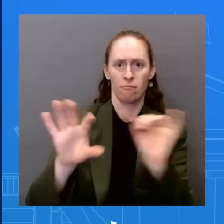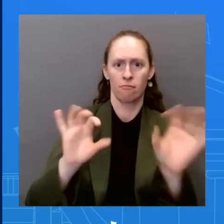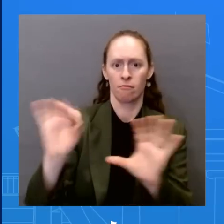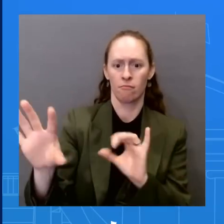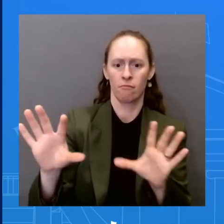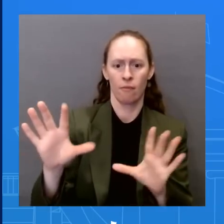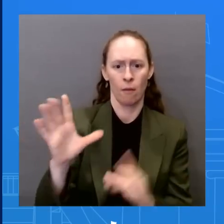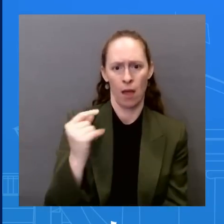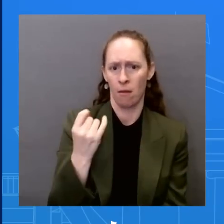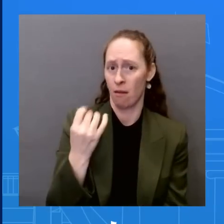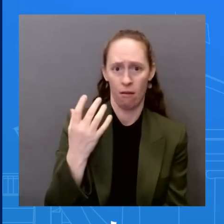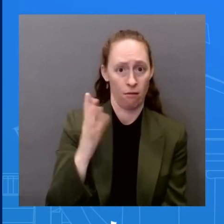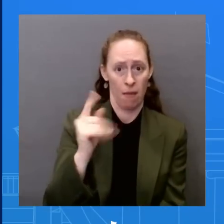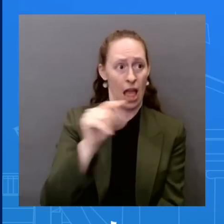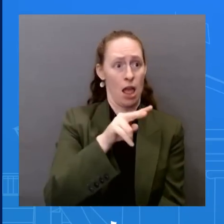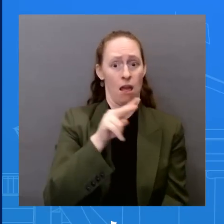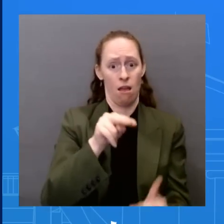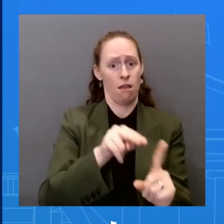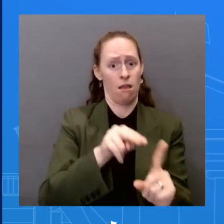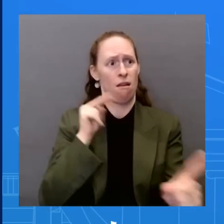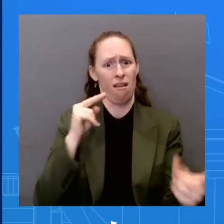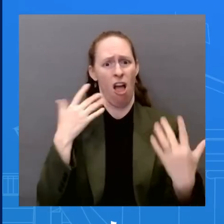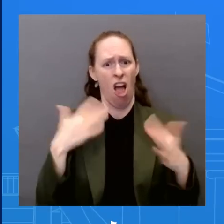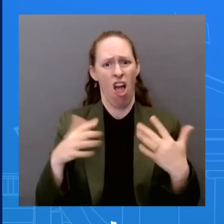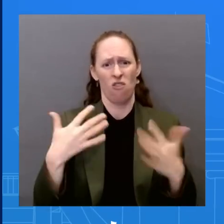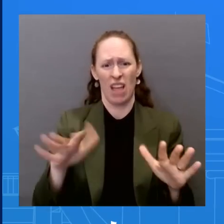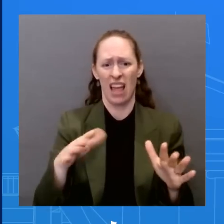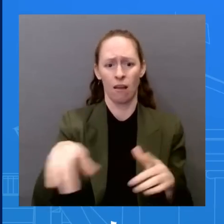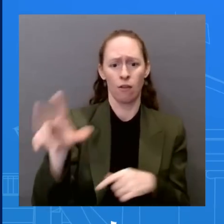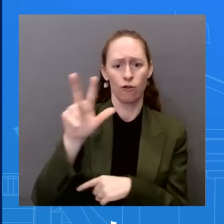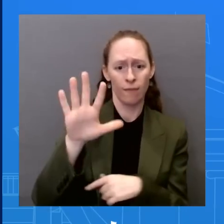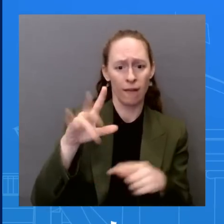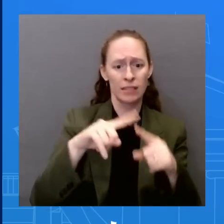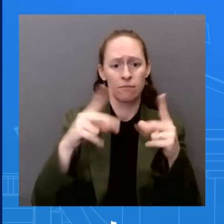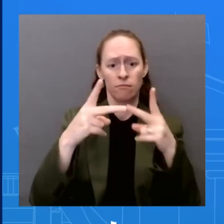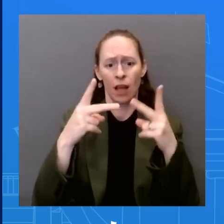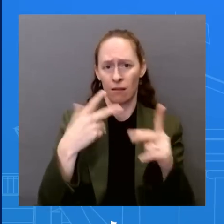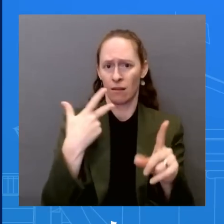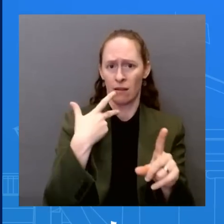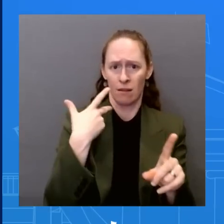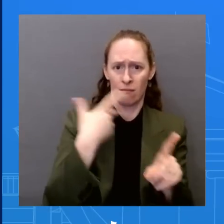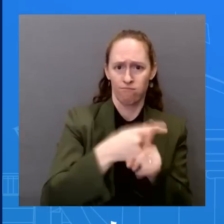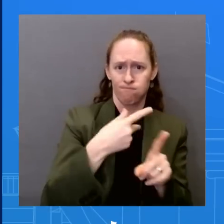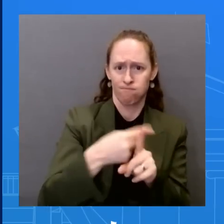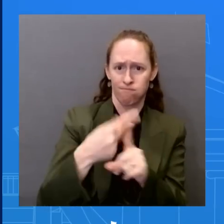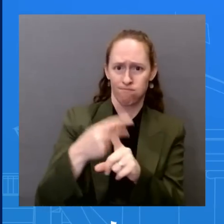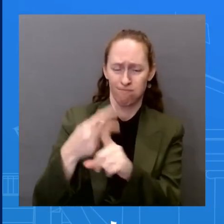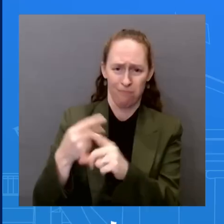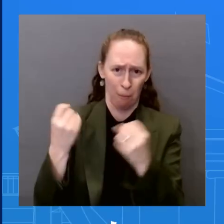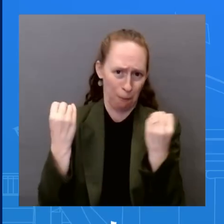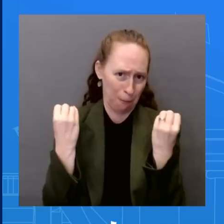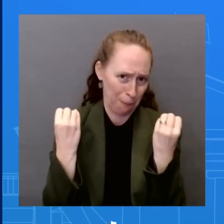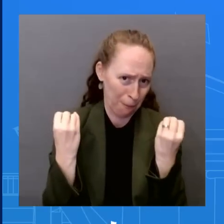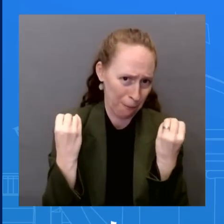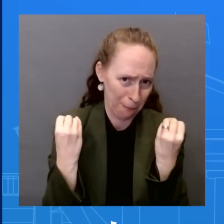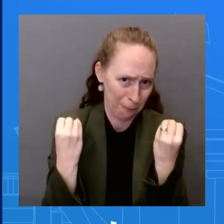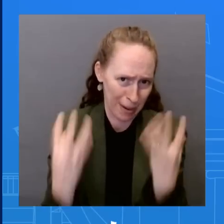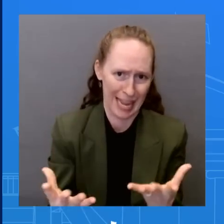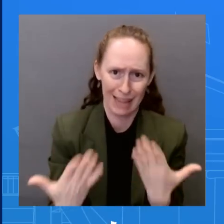is approximately 1.6 million people right now. So even with this partial view we have now from the reporting jurisdictions,